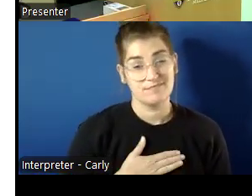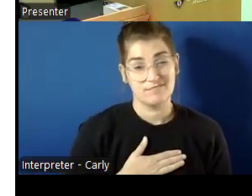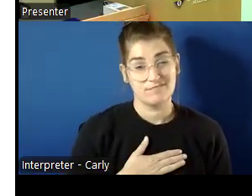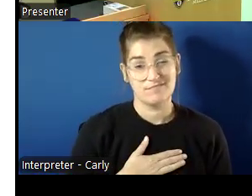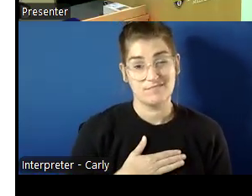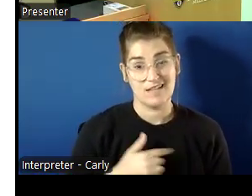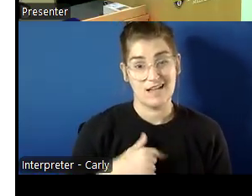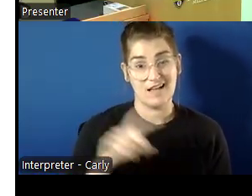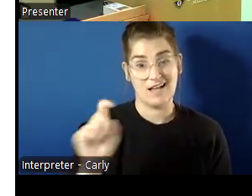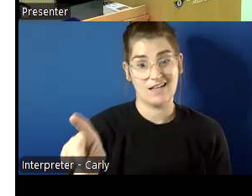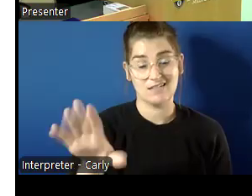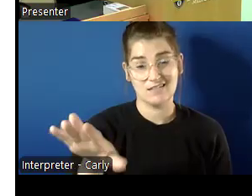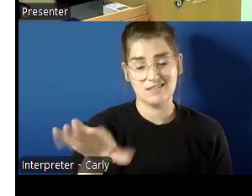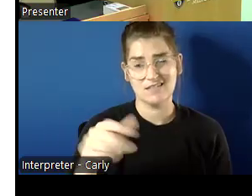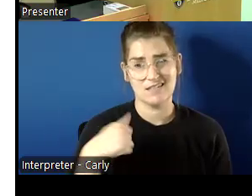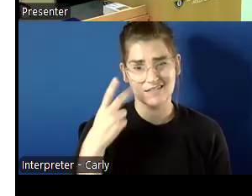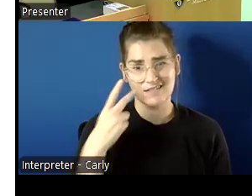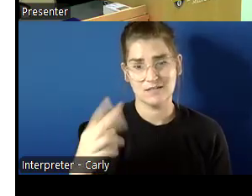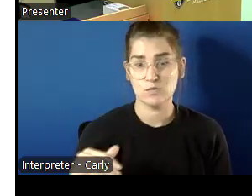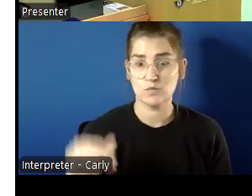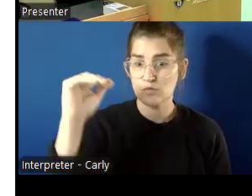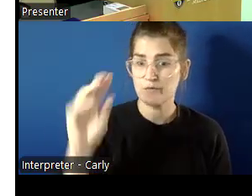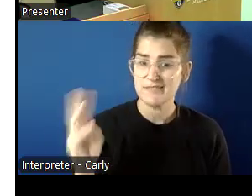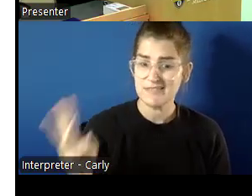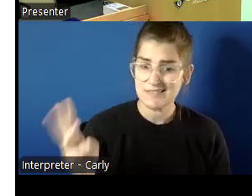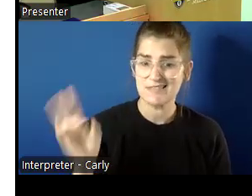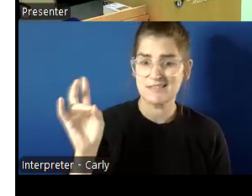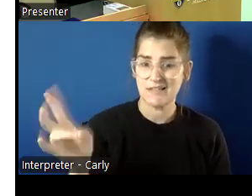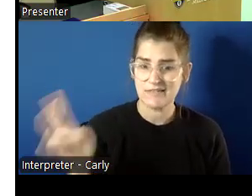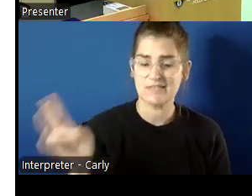"Tell me about, you know, I can see you grew up in the 60s and the 70s in a particular